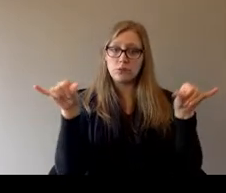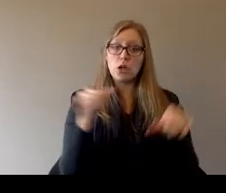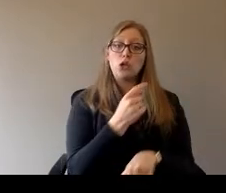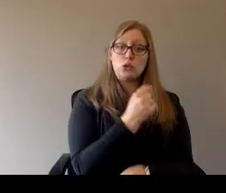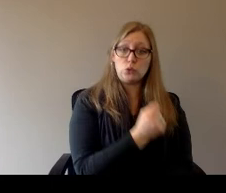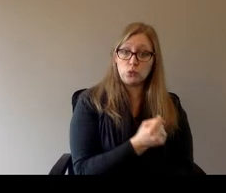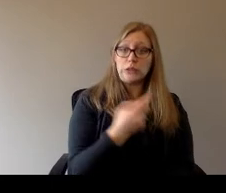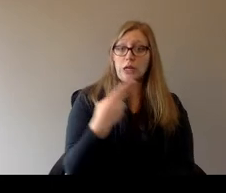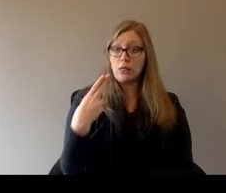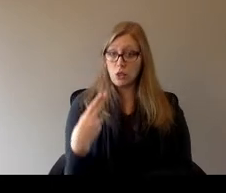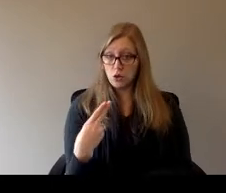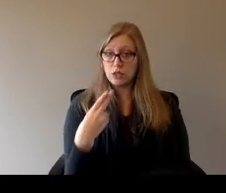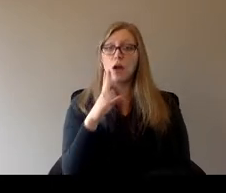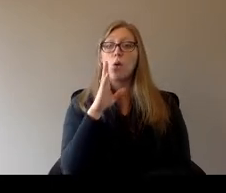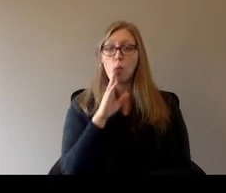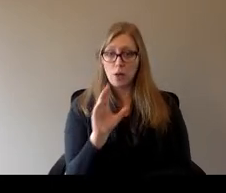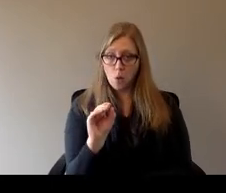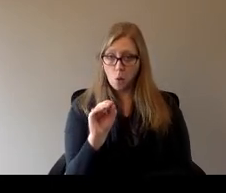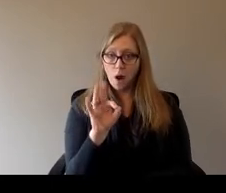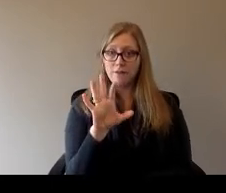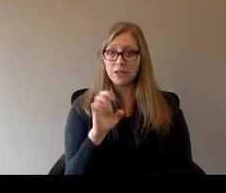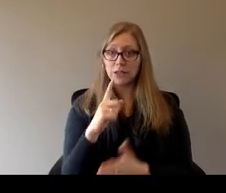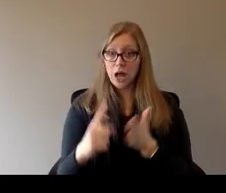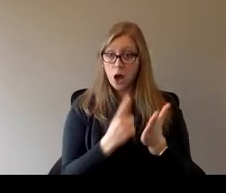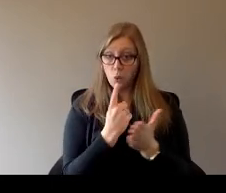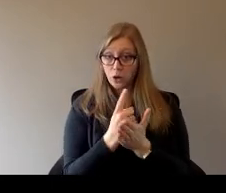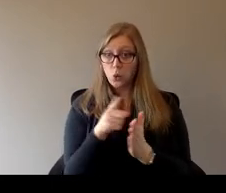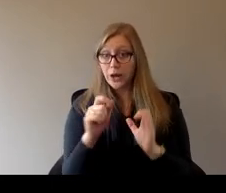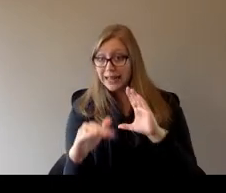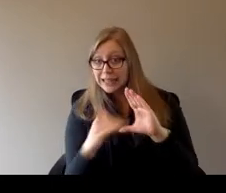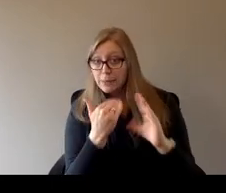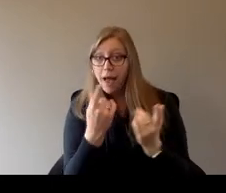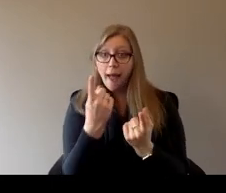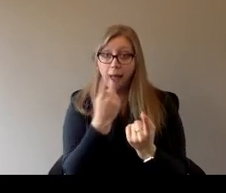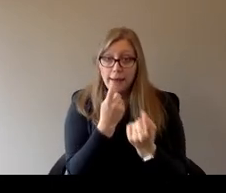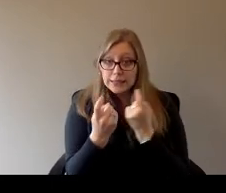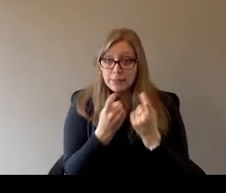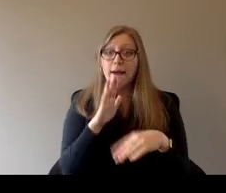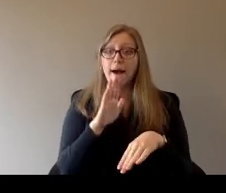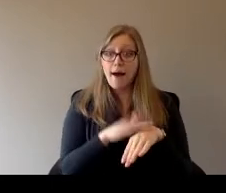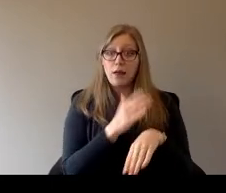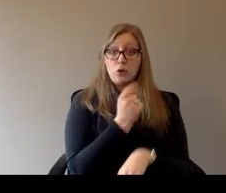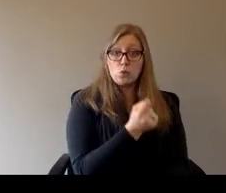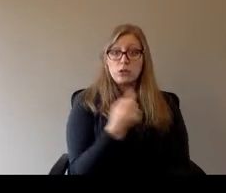my office hours for you to email and ask questions on those days.